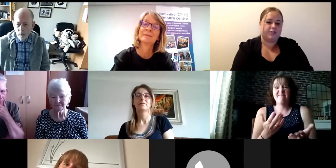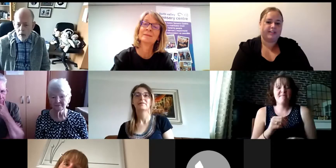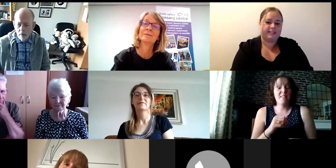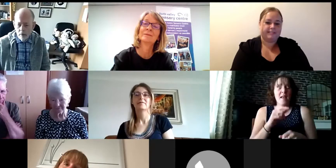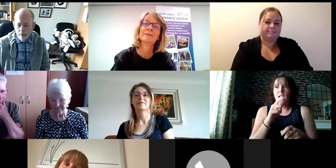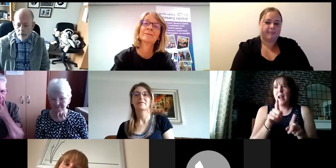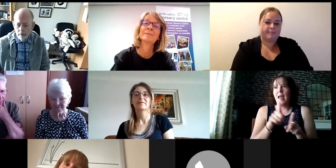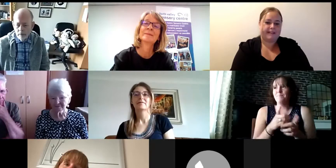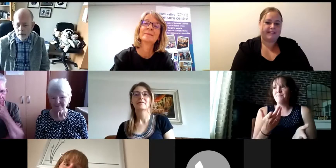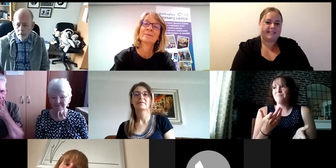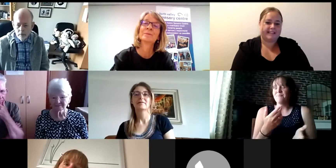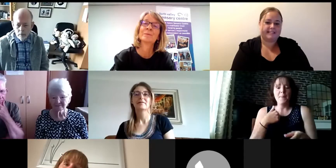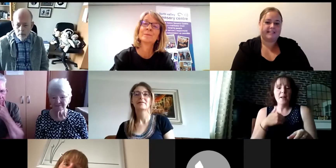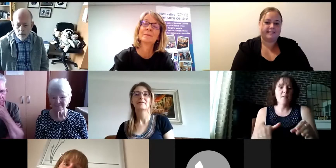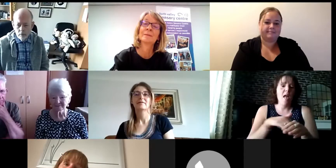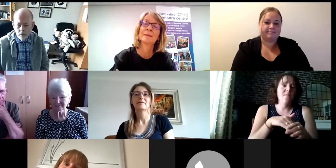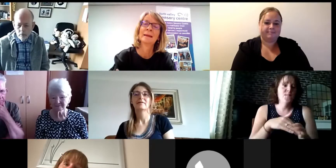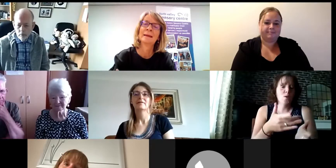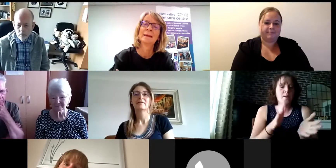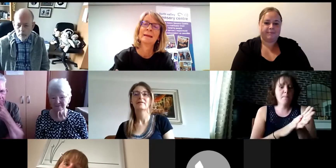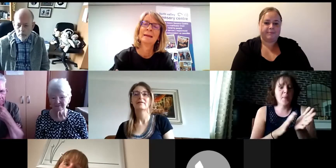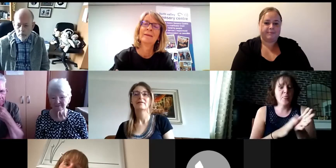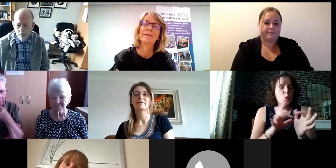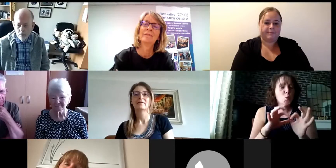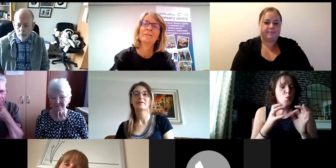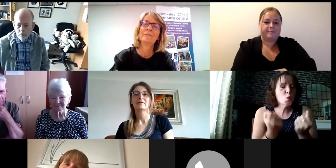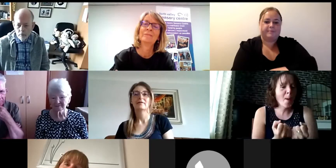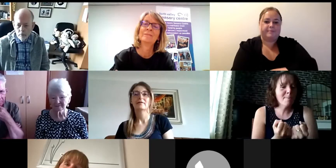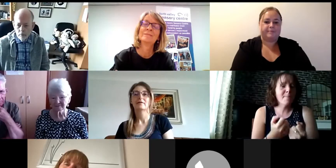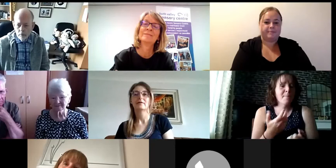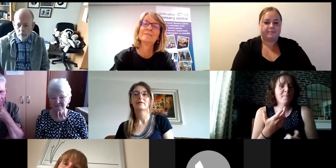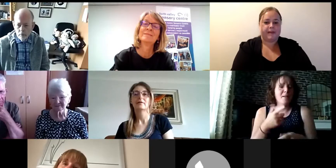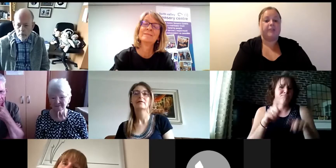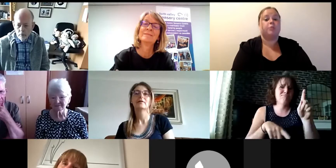about the Centre.